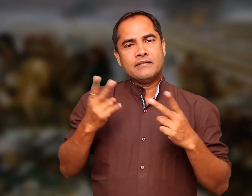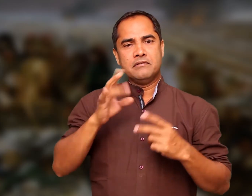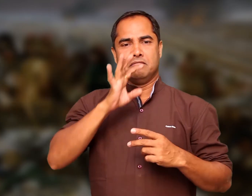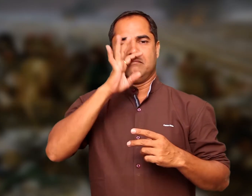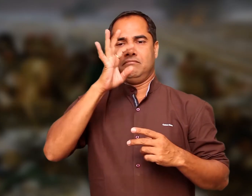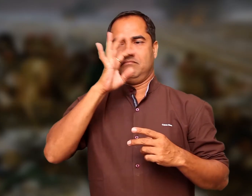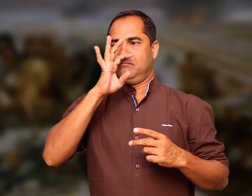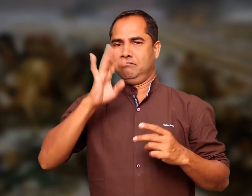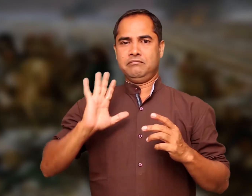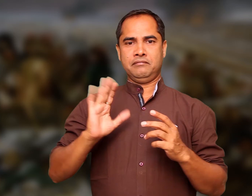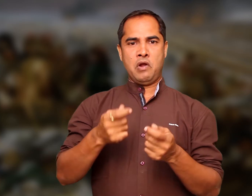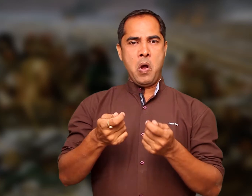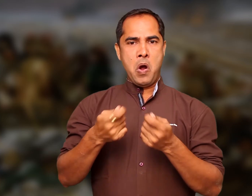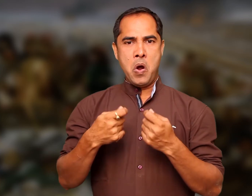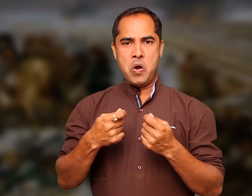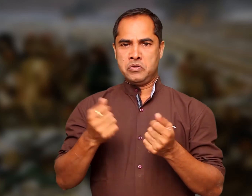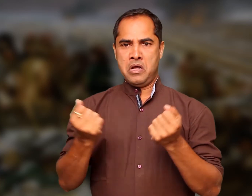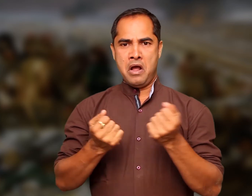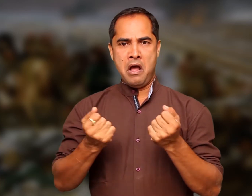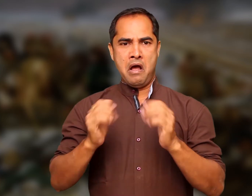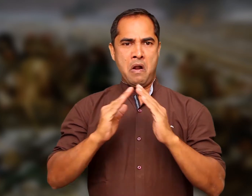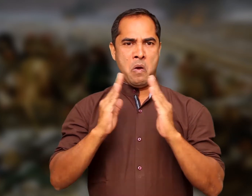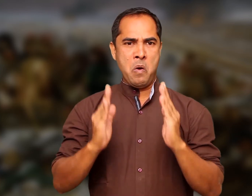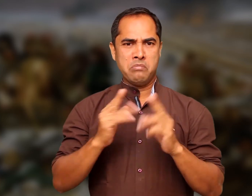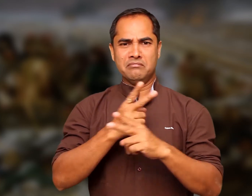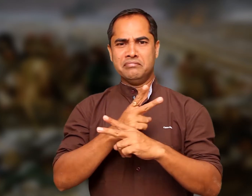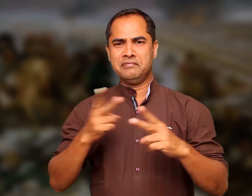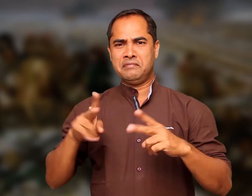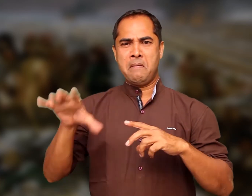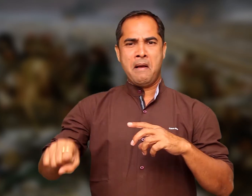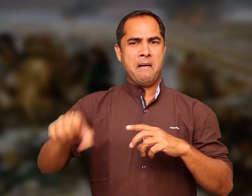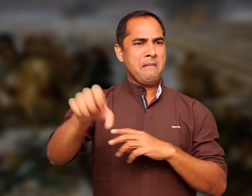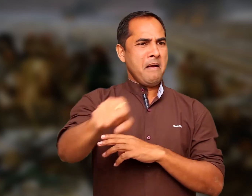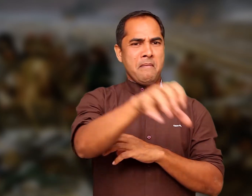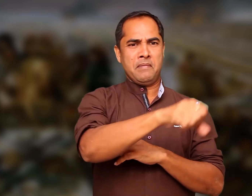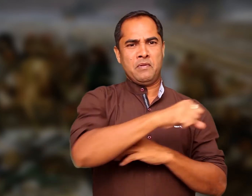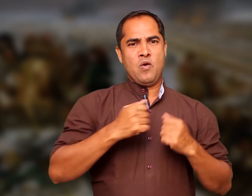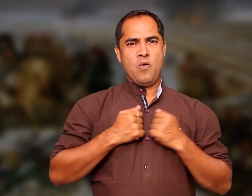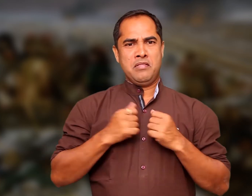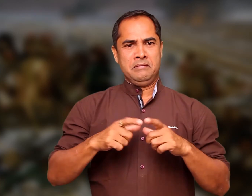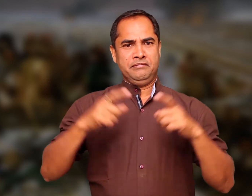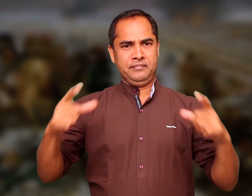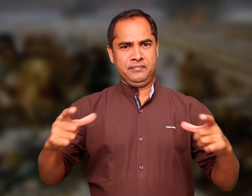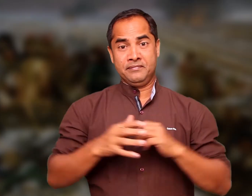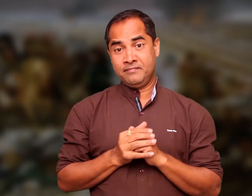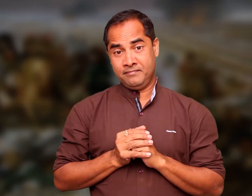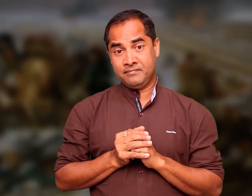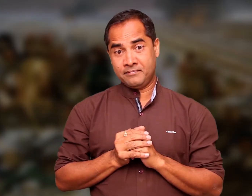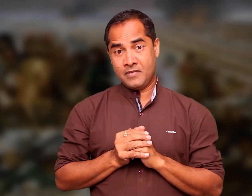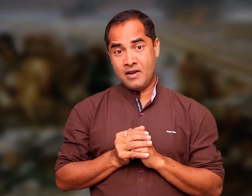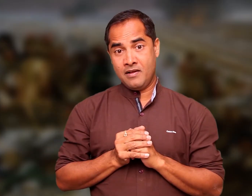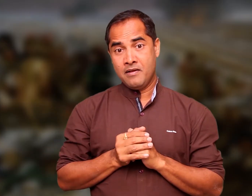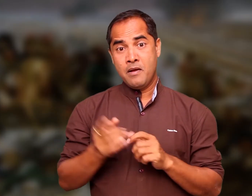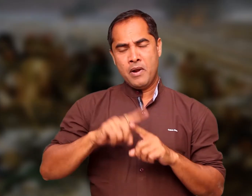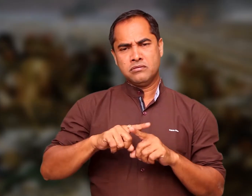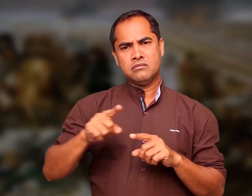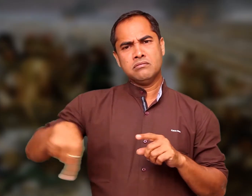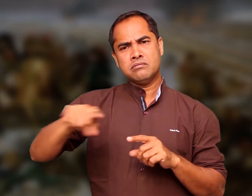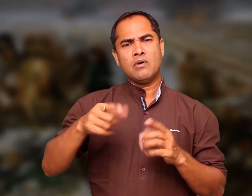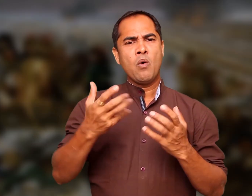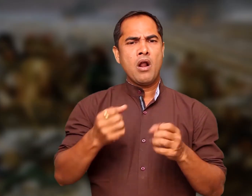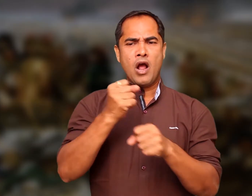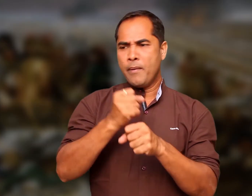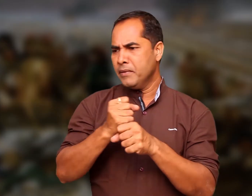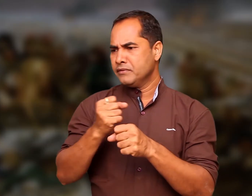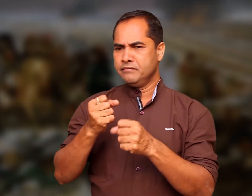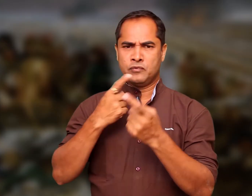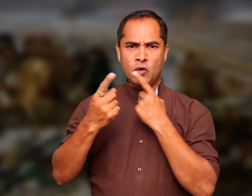life, that included horse riding ,having high society homes. They spoke French for